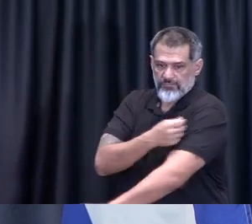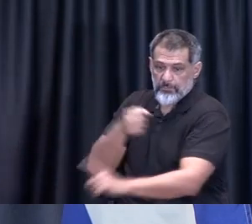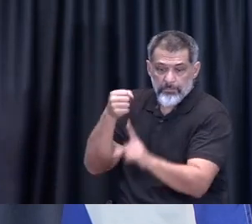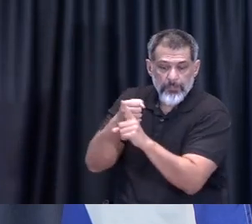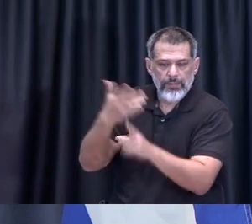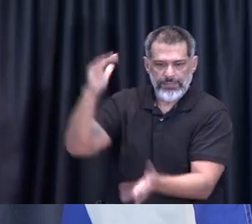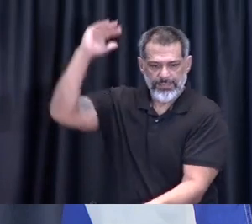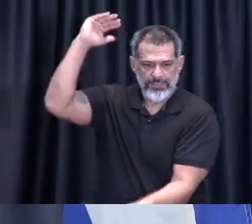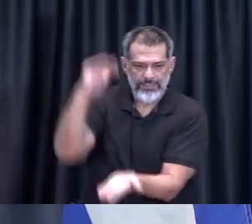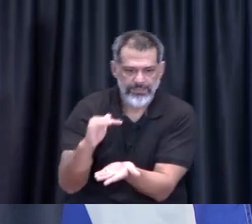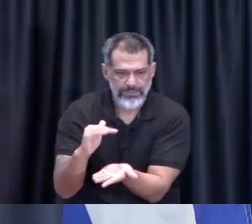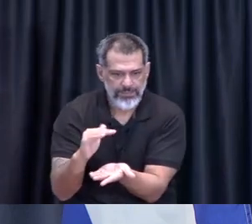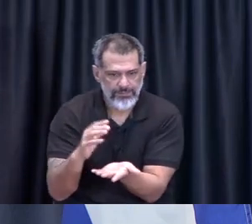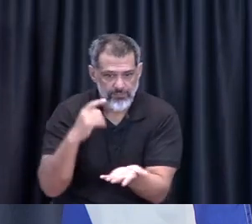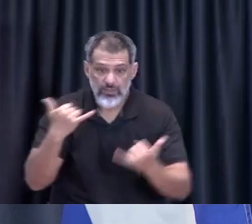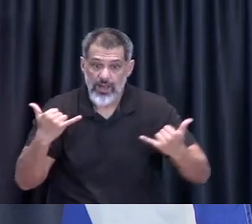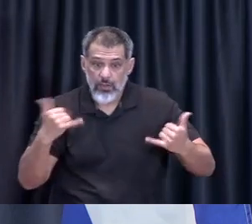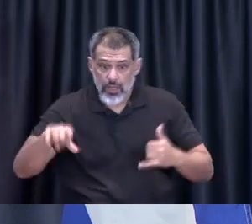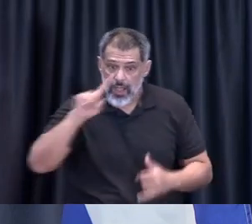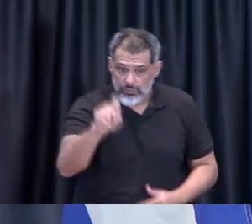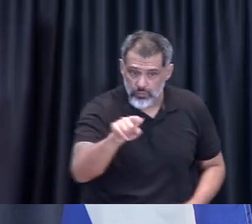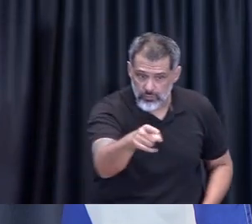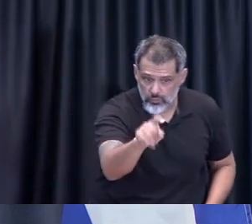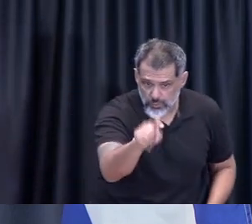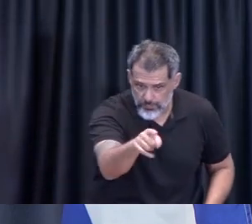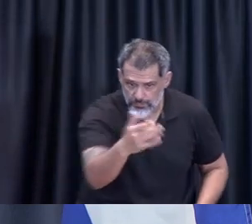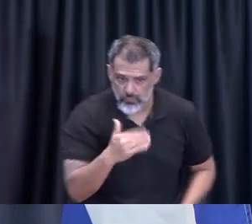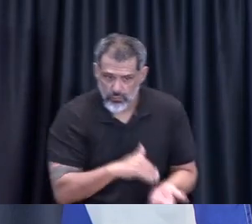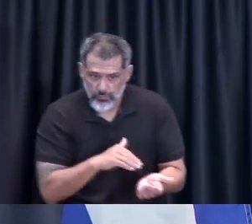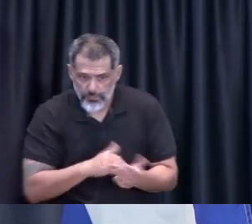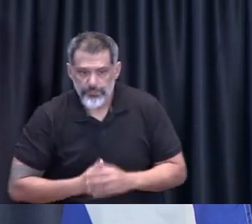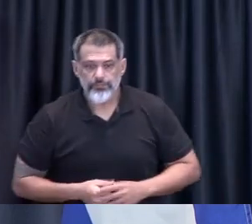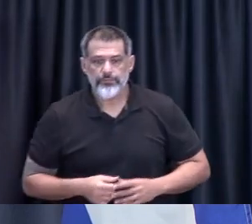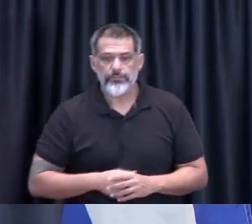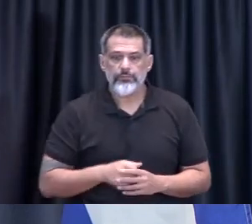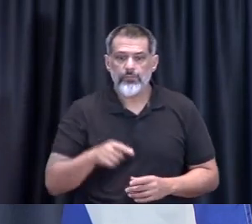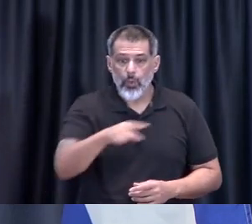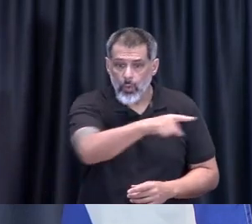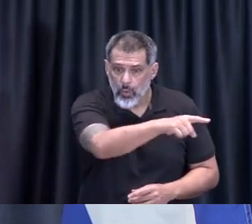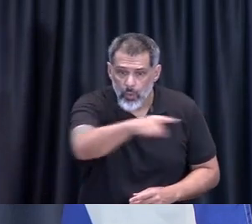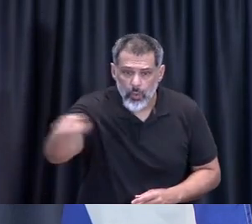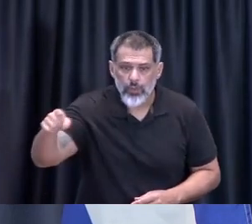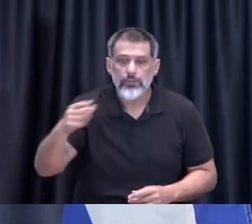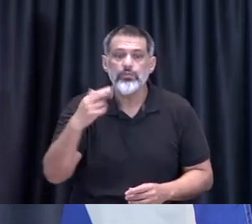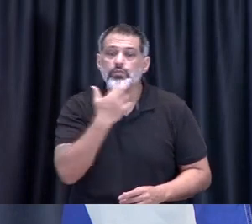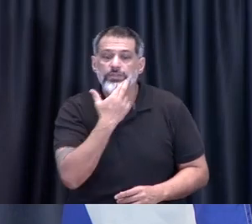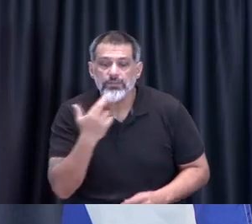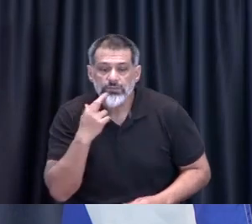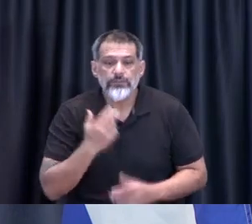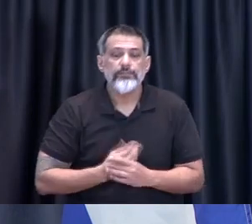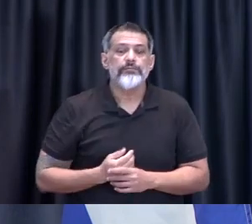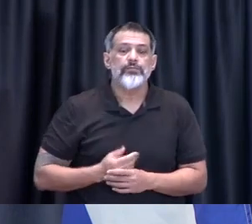how confident he wants to be returning to indoor dining movies, that kind of thing. When we see that the data plus